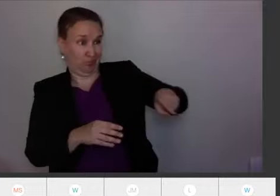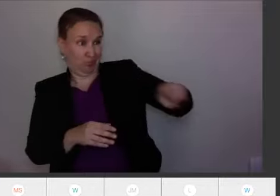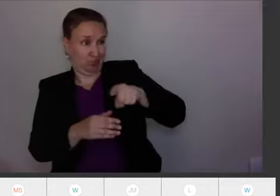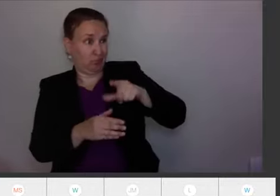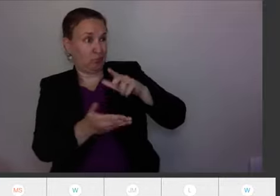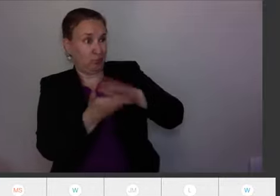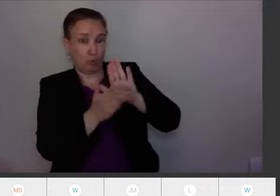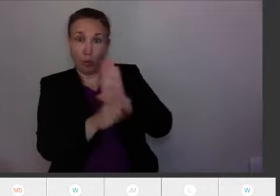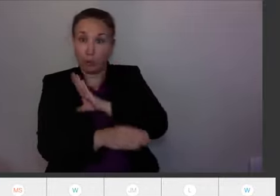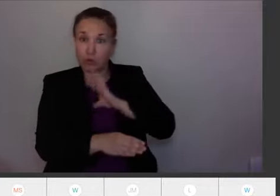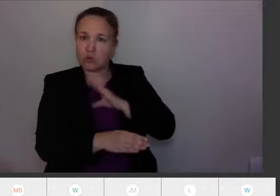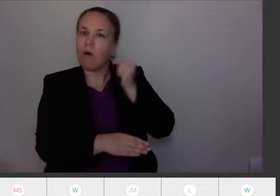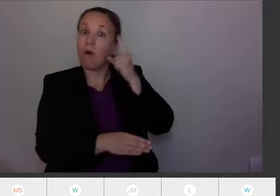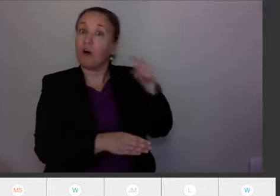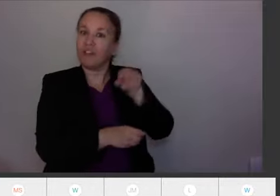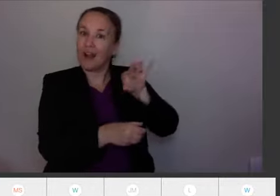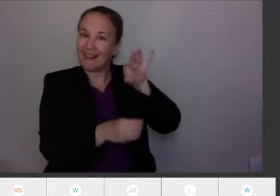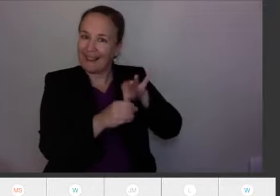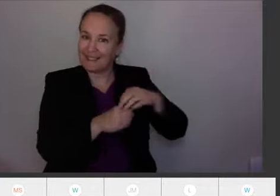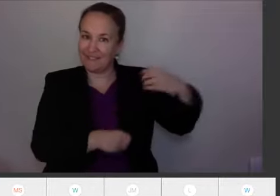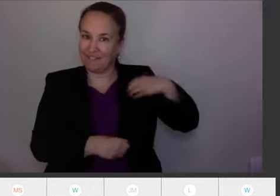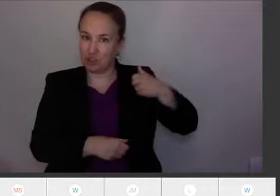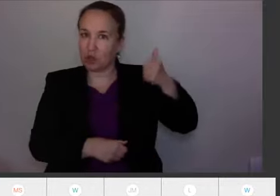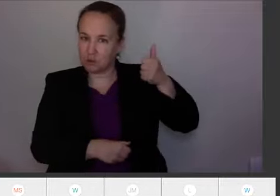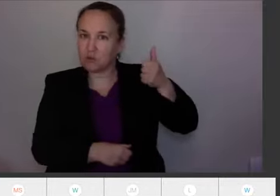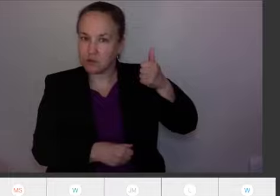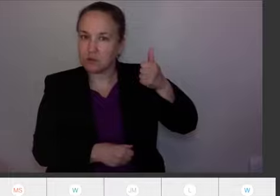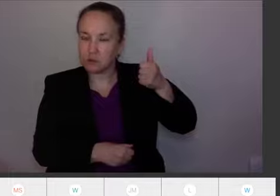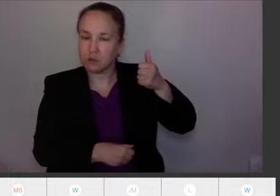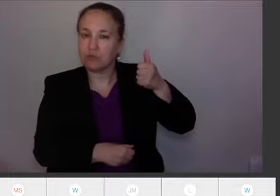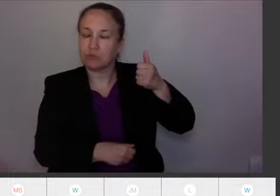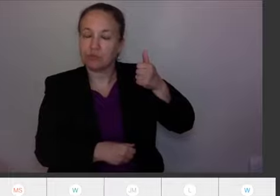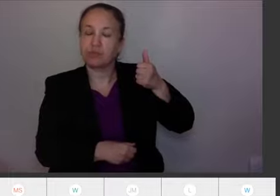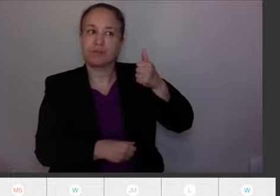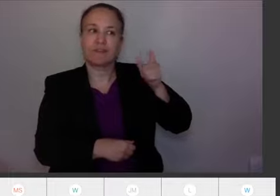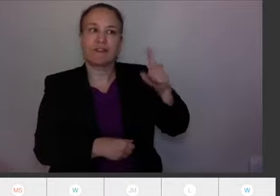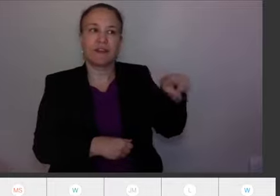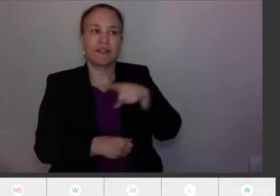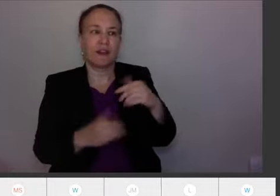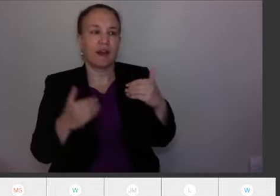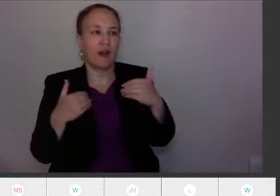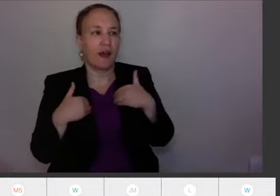elected school board officials who have the responsibility of making